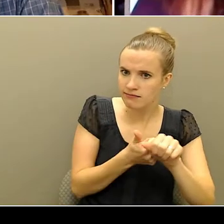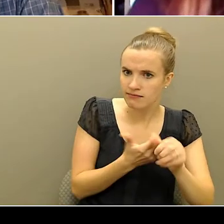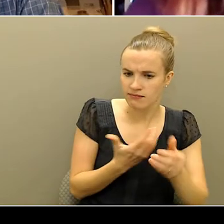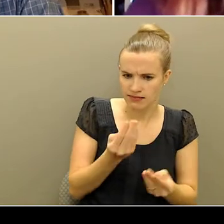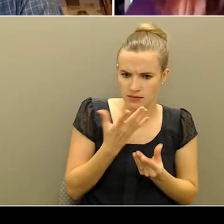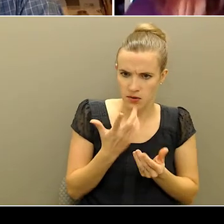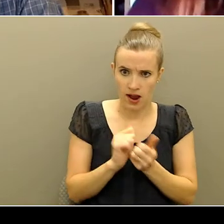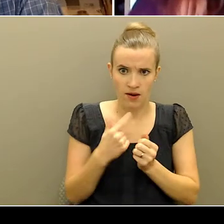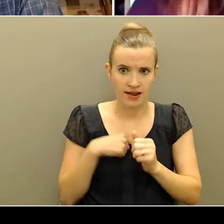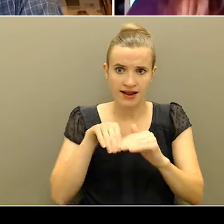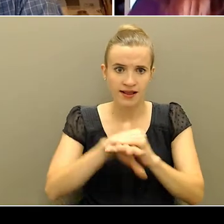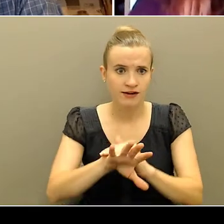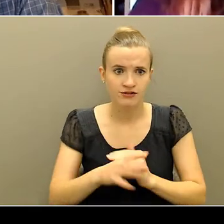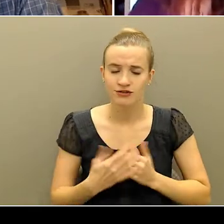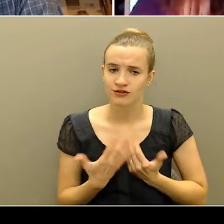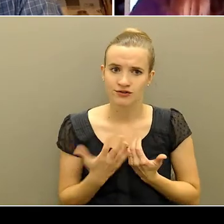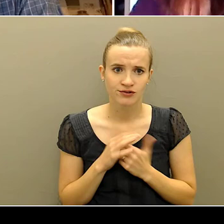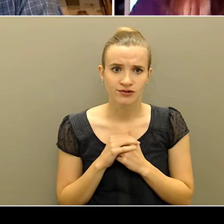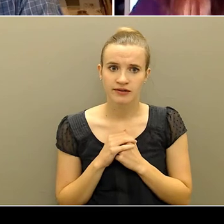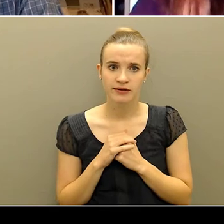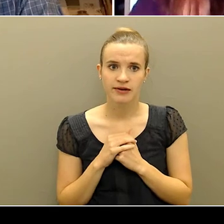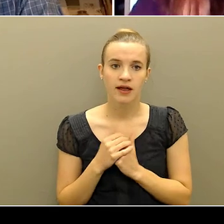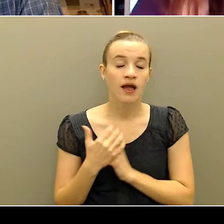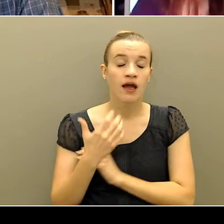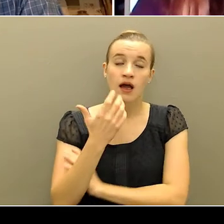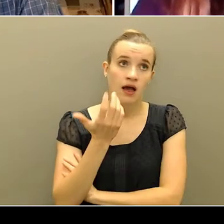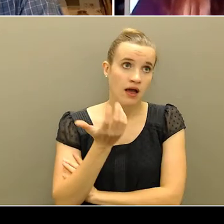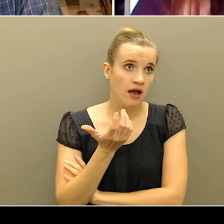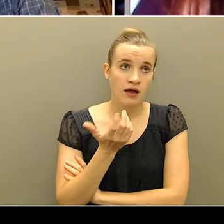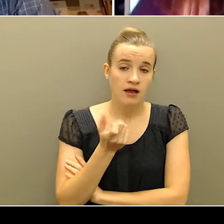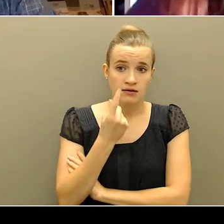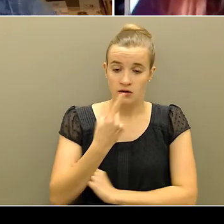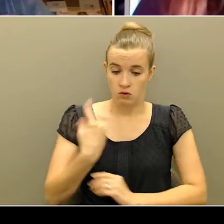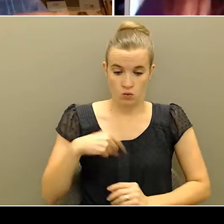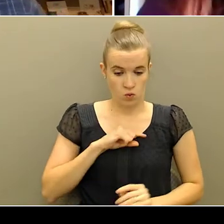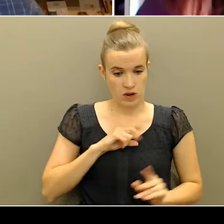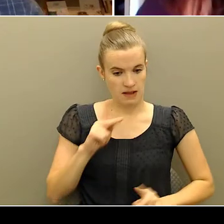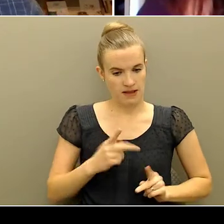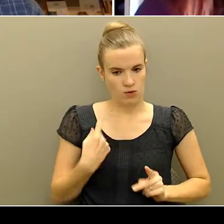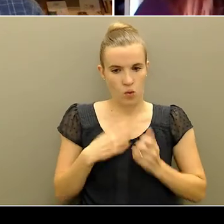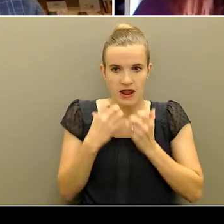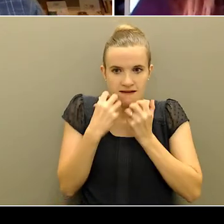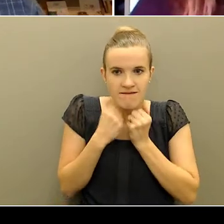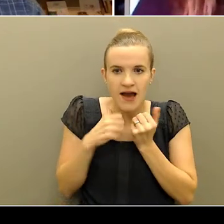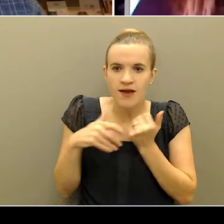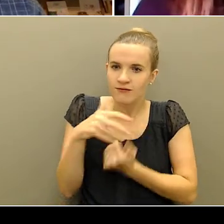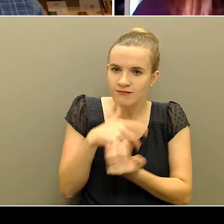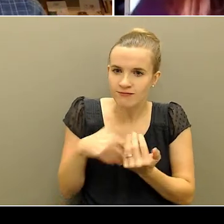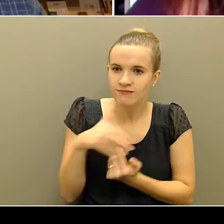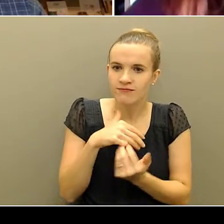ne together and it definitely opens up he world and adds more to just a suppor